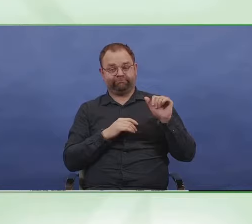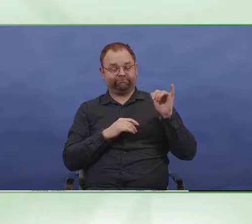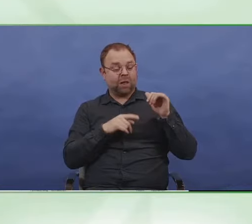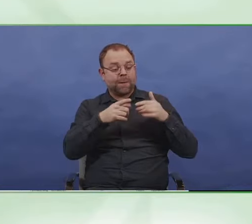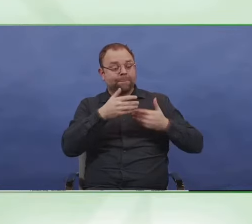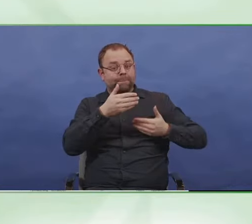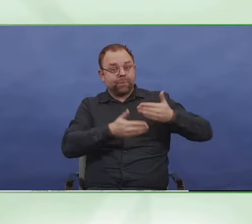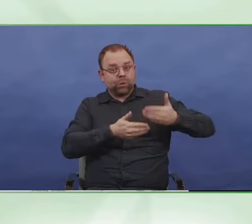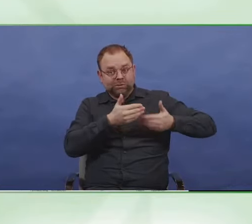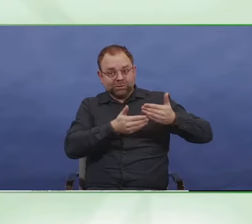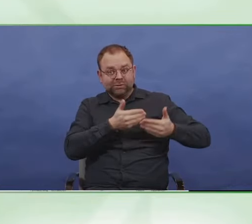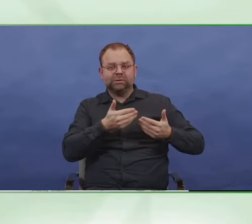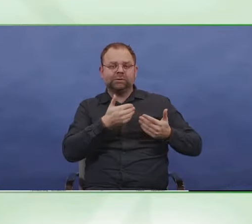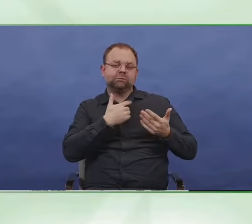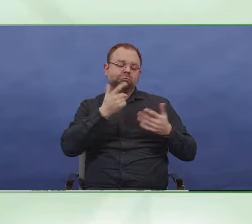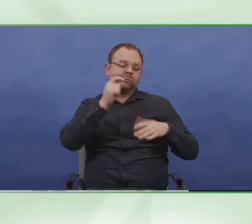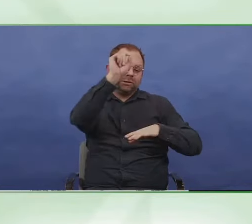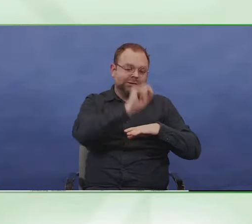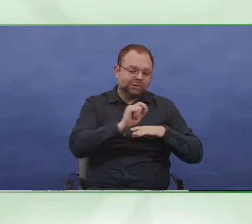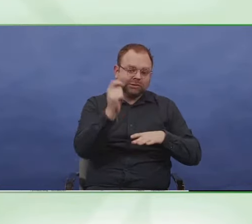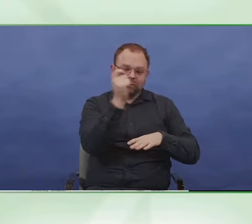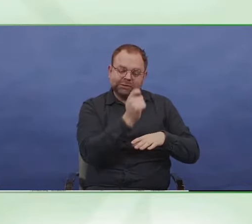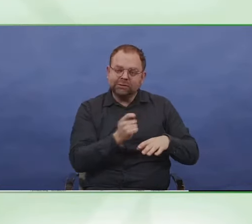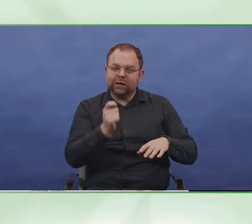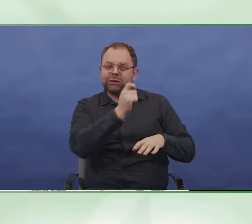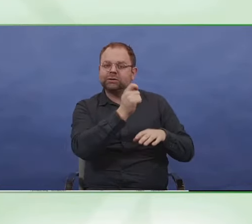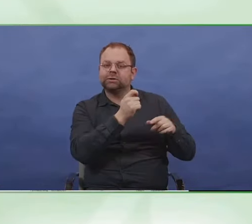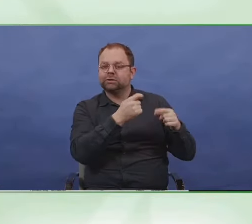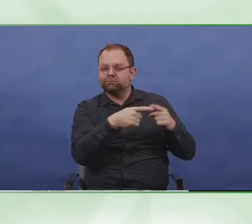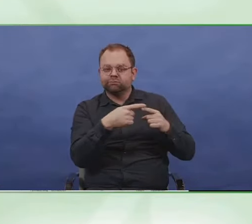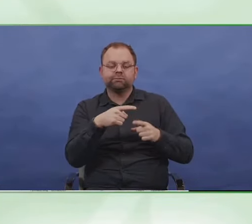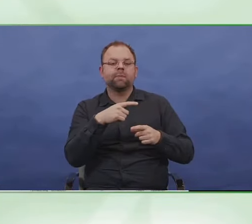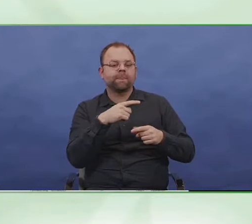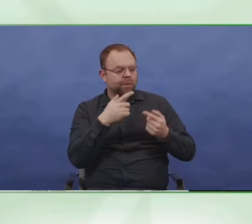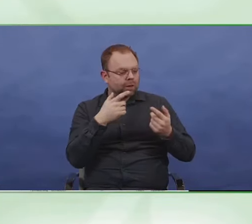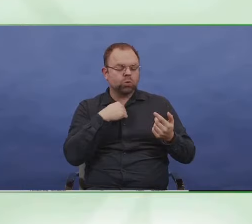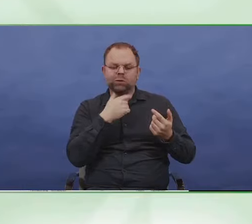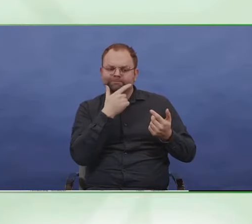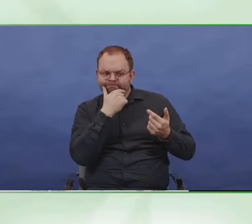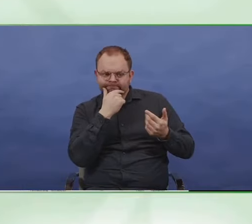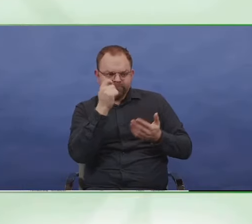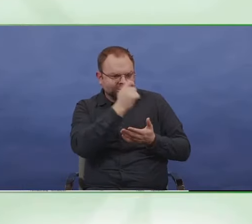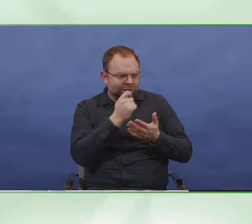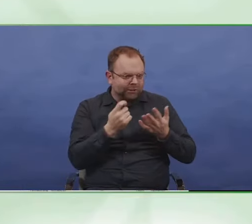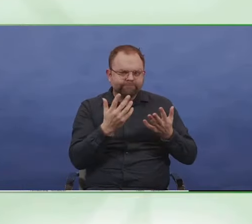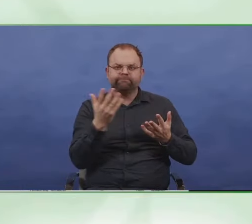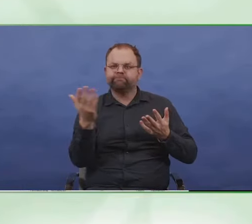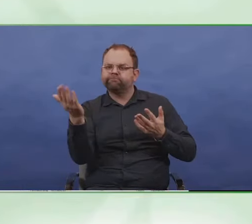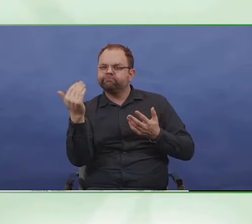Then go forward and move to about 25 or 30% with architects, engineers, manufacturing.